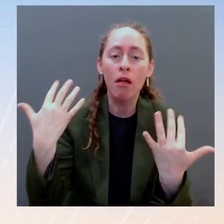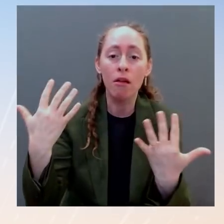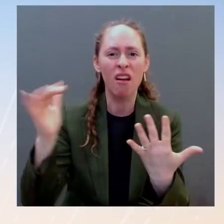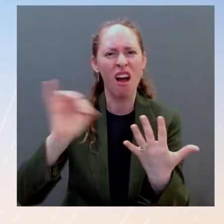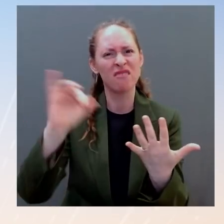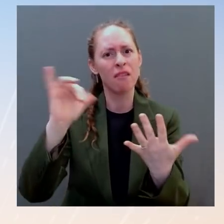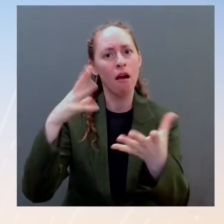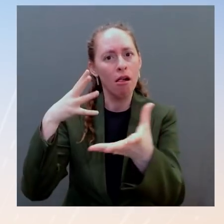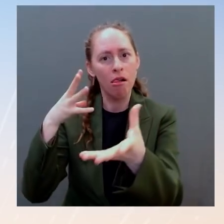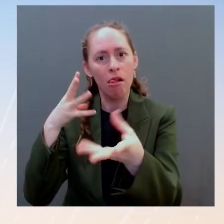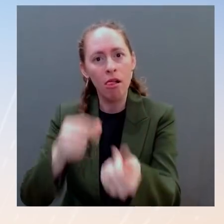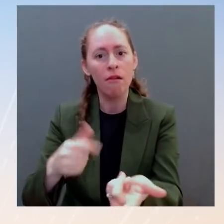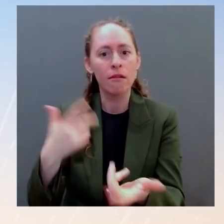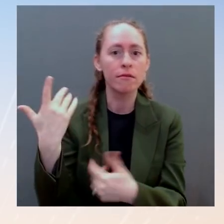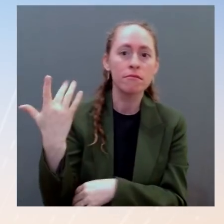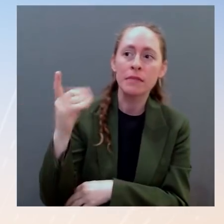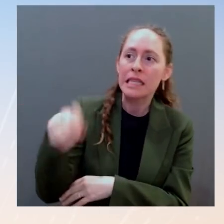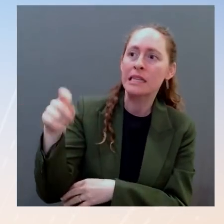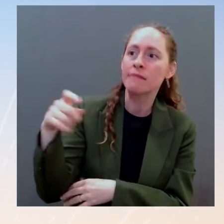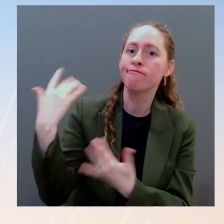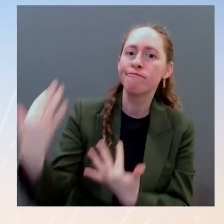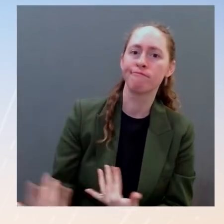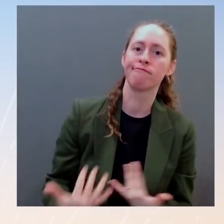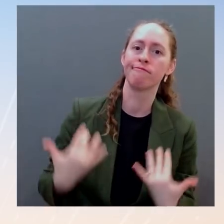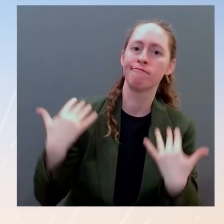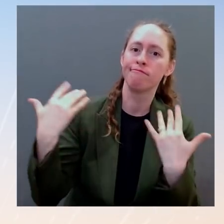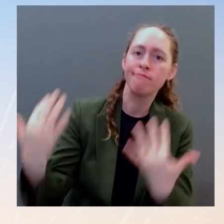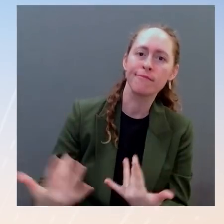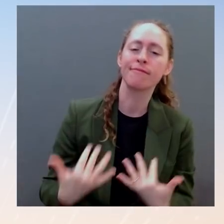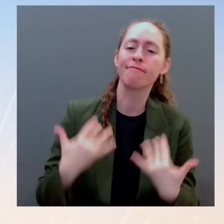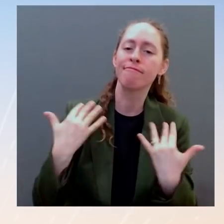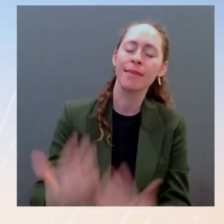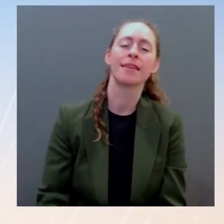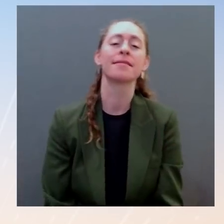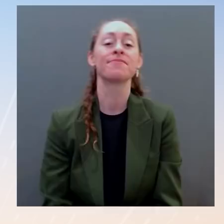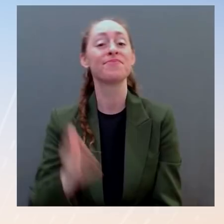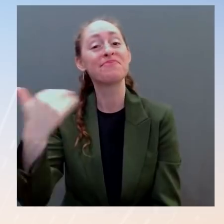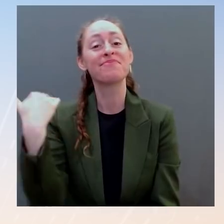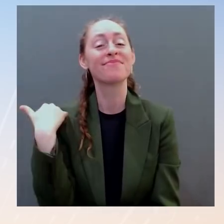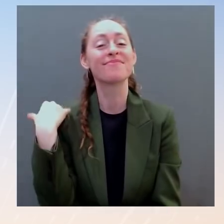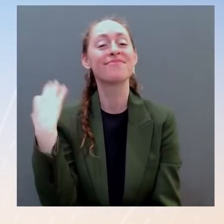to get goods moving faster and lower shipping costs. The Surface Transportation Board,